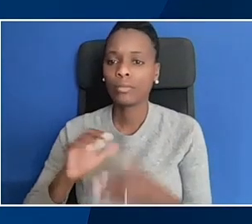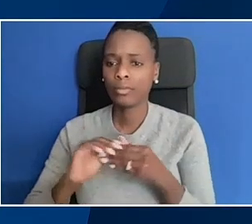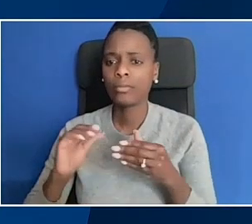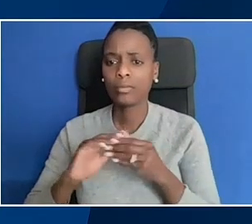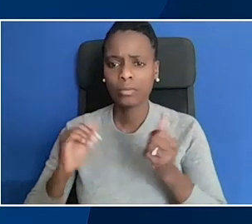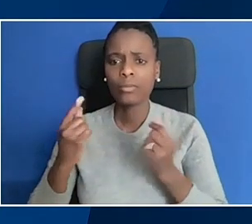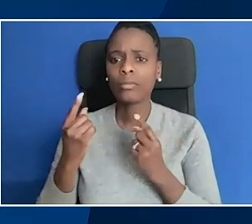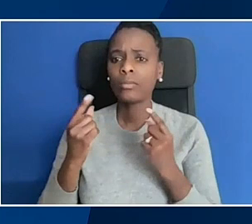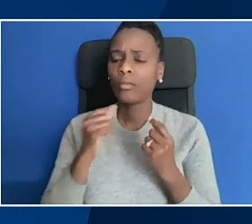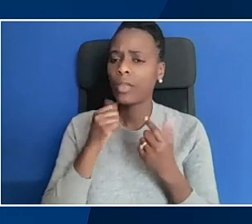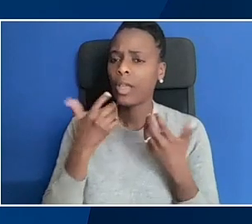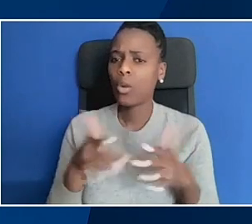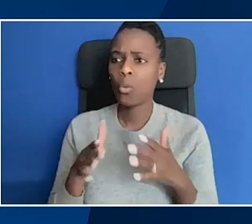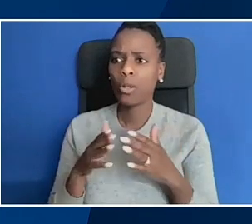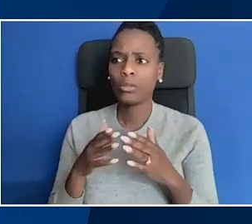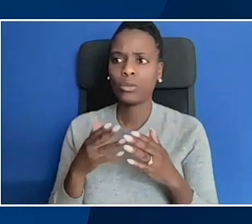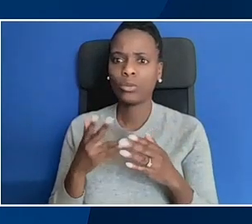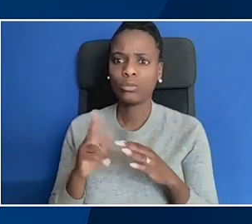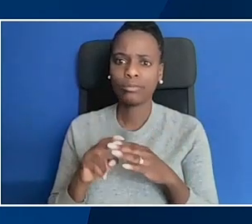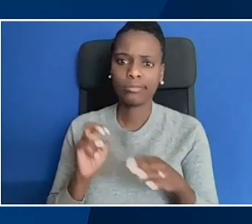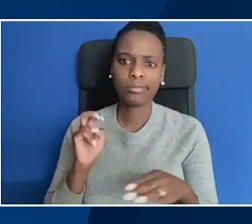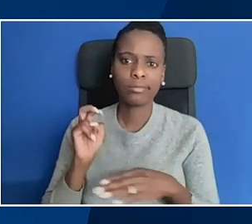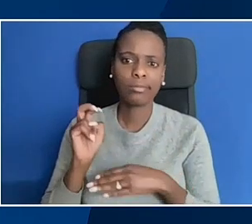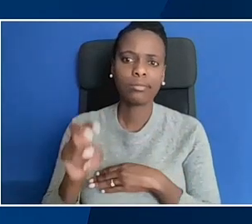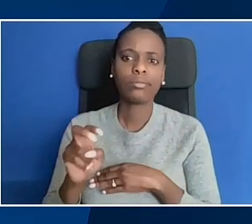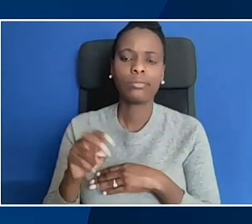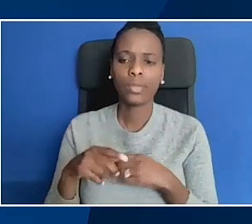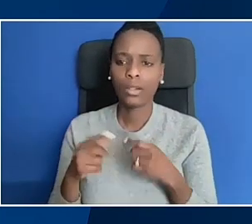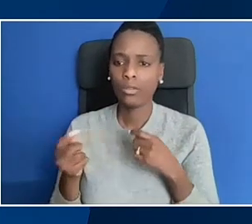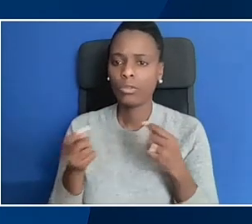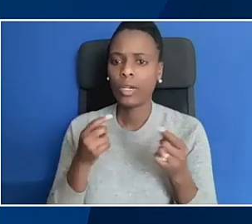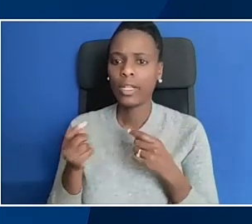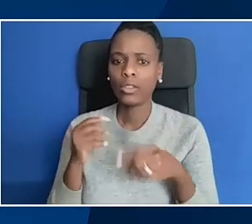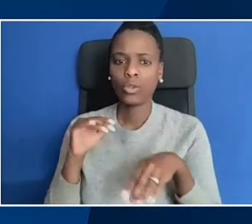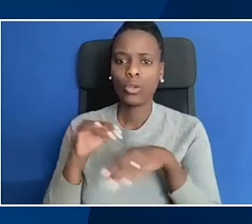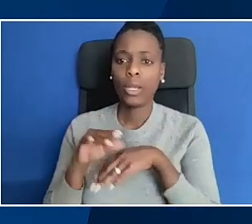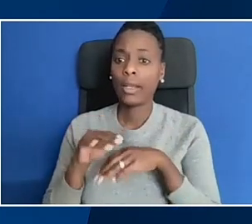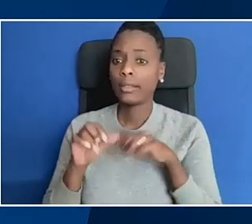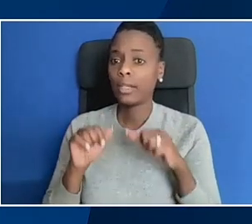to get ahead of any subregulatory guidance that could be released in regards to like,